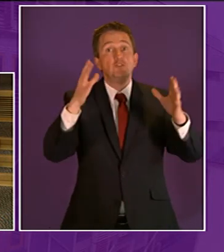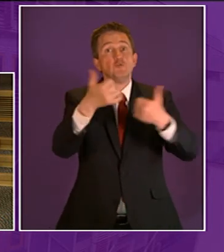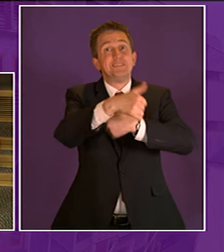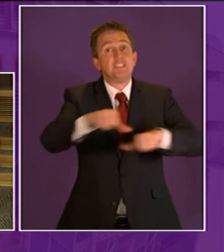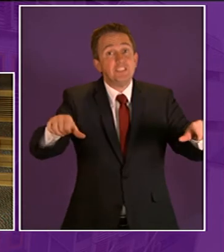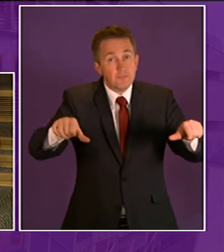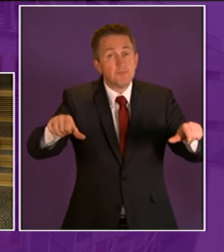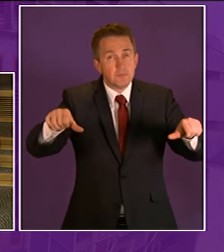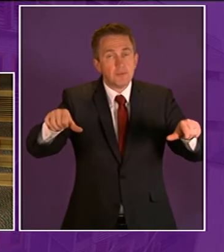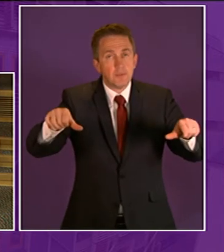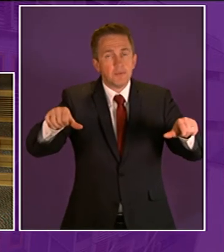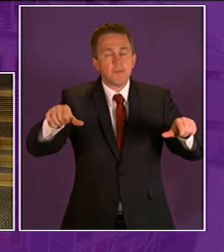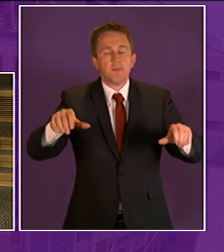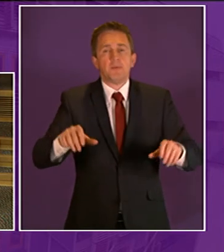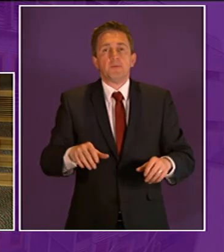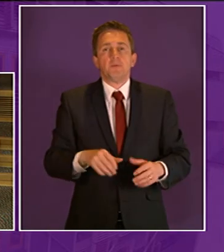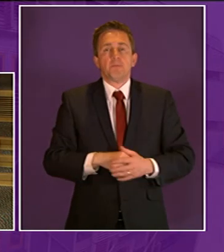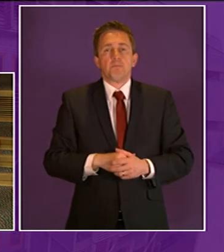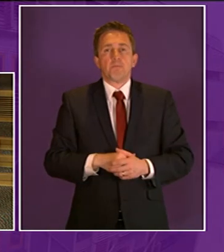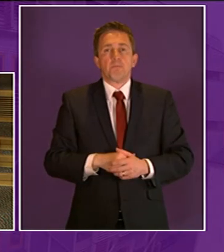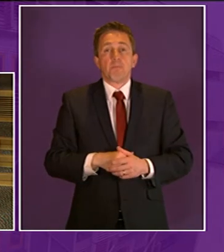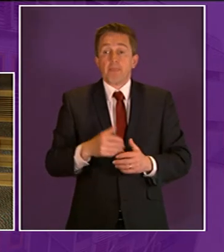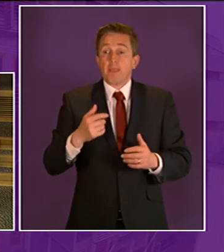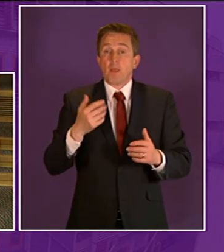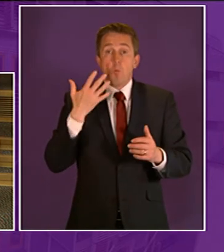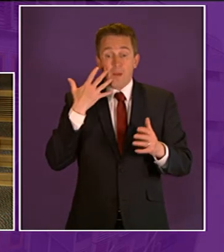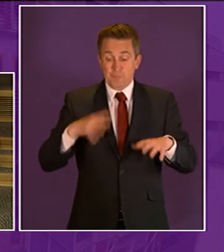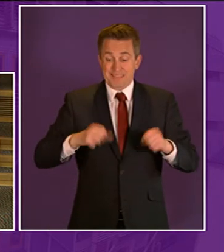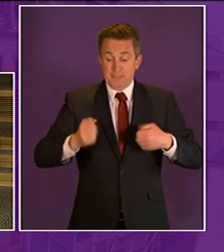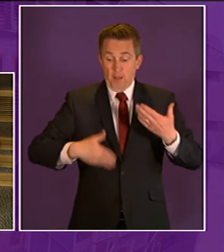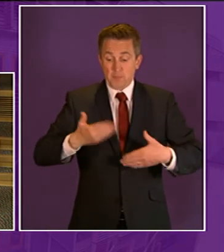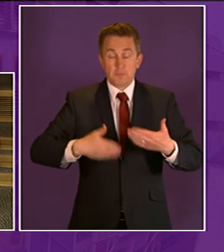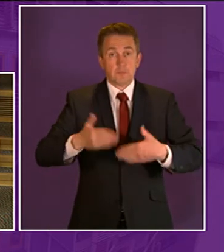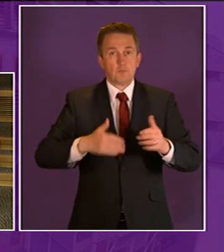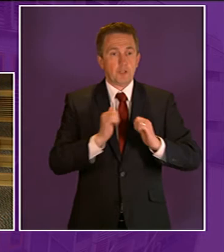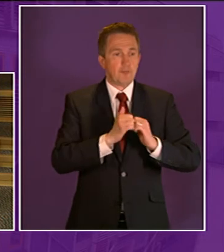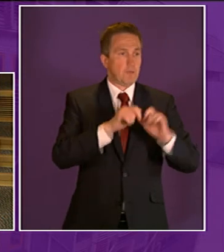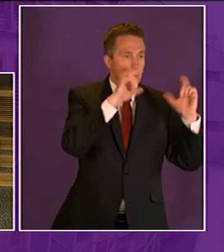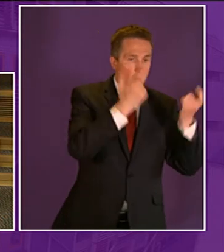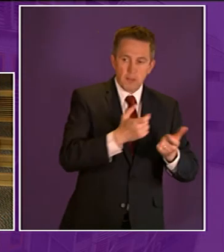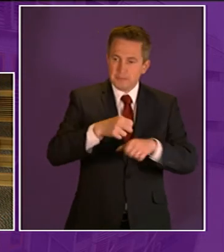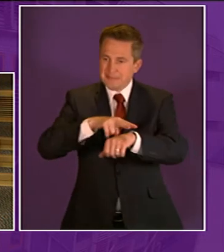sector. From the outset, we agreed with college employers and staff that a harmonised approach to pay,